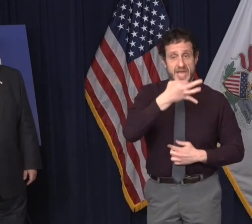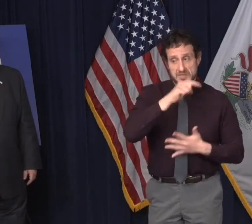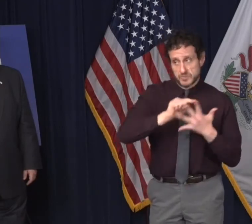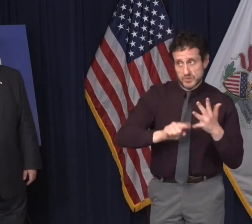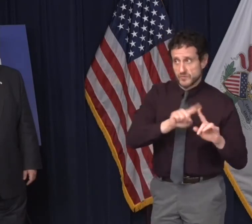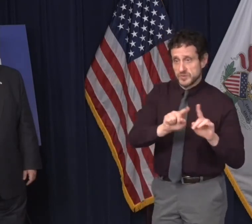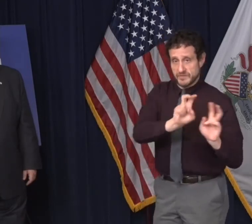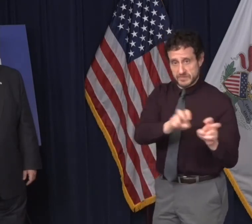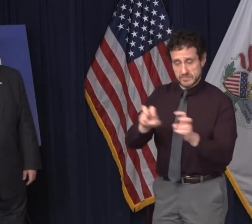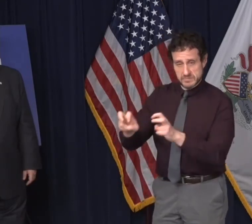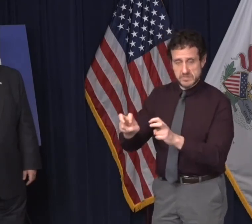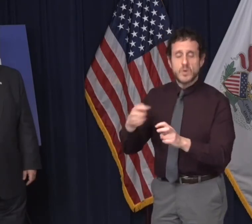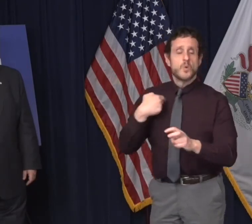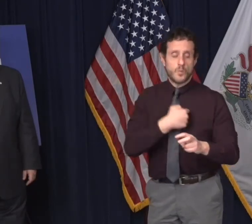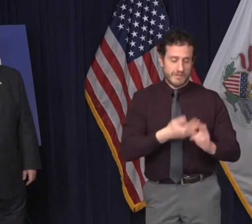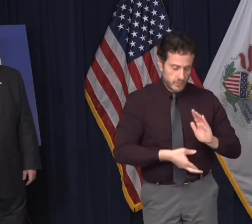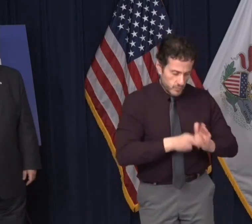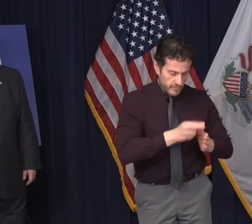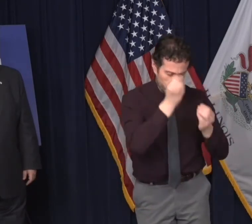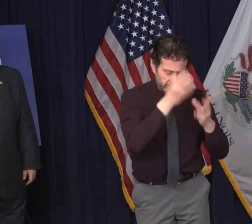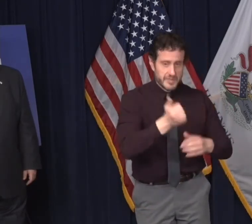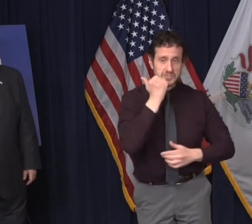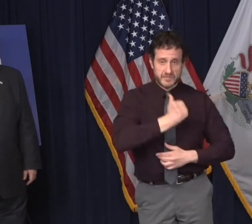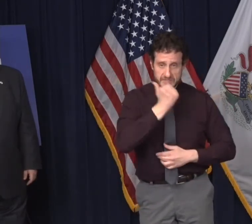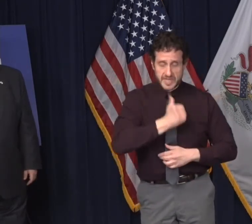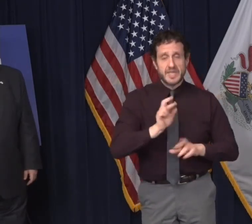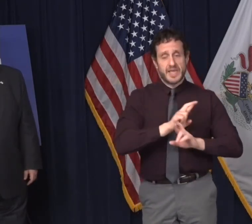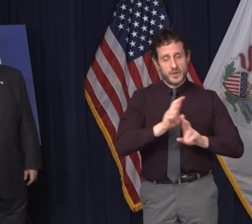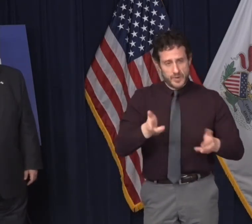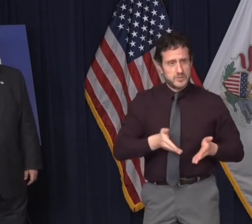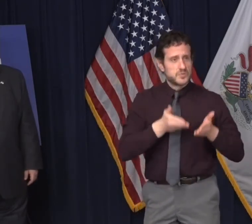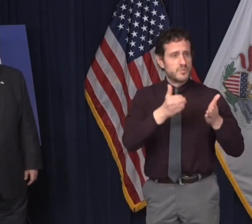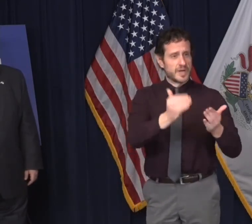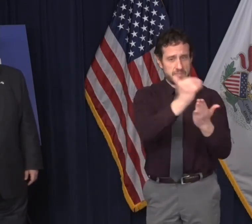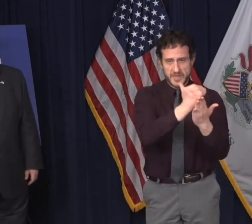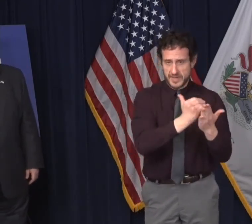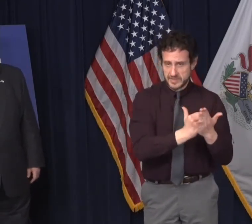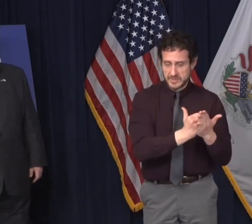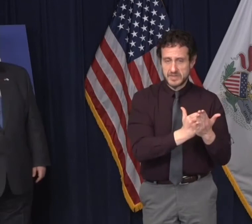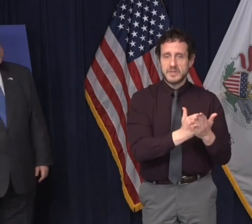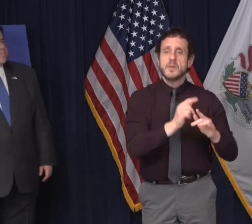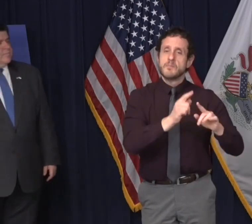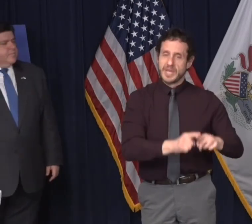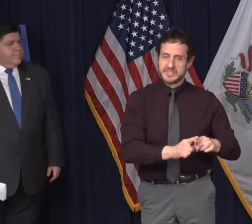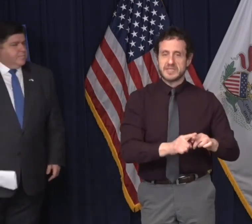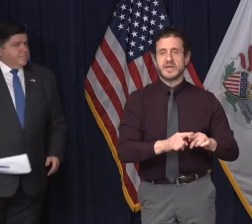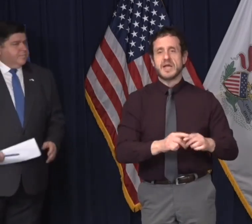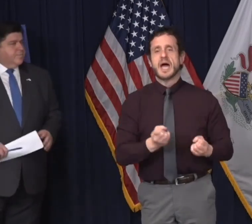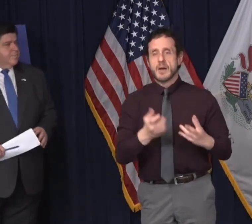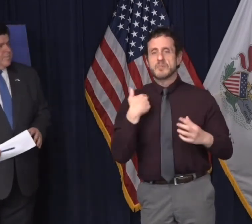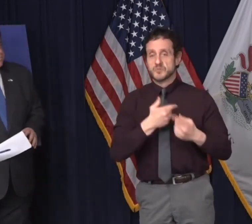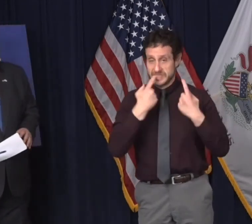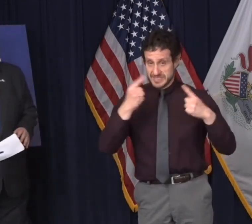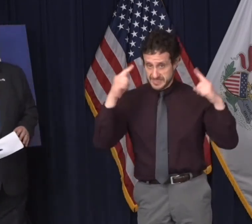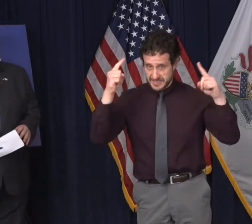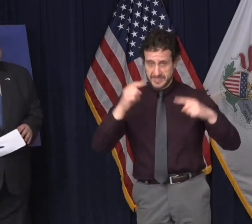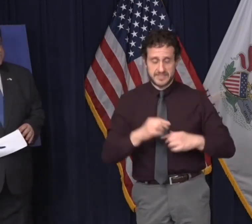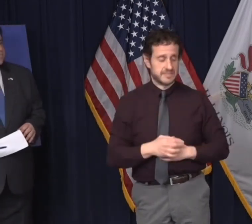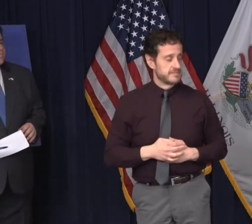COMMAND CENTER OF SUBJECT MATTER EXPERTS WITH TASKS REVIEWING DATA DAILY AND BE READY TO MAKE RECOMMENDATIONS BASED ON CHOSEN INDICATORS OF SUCCESS, THE